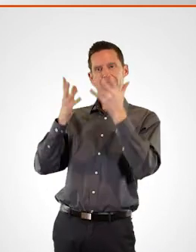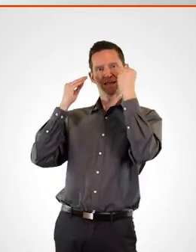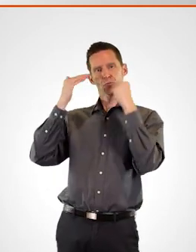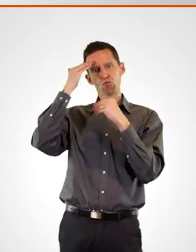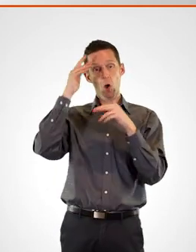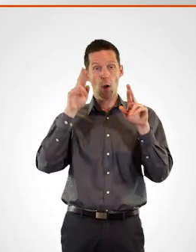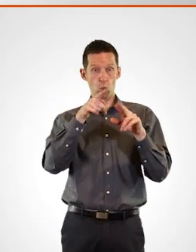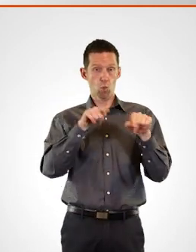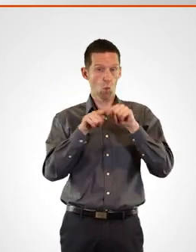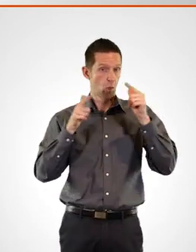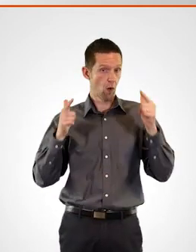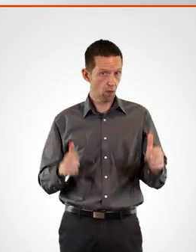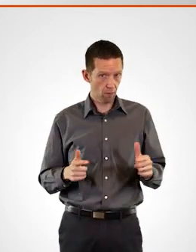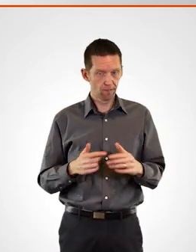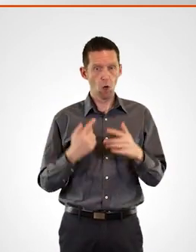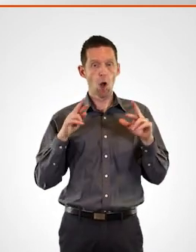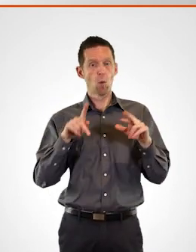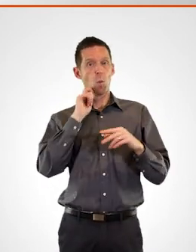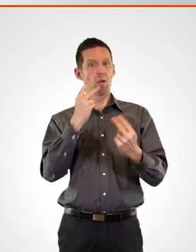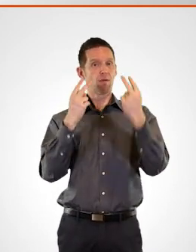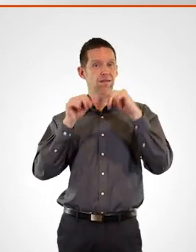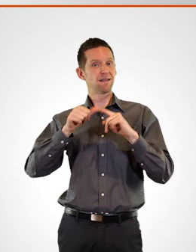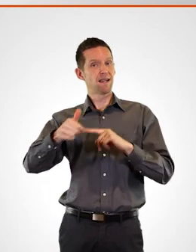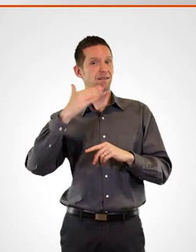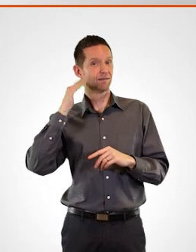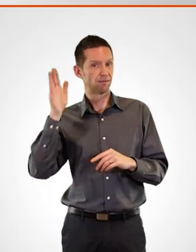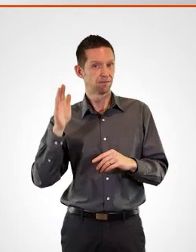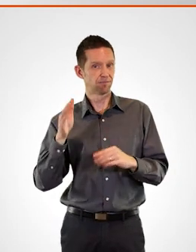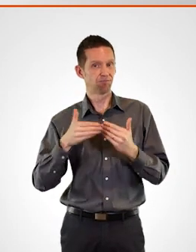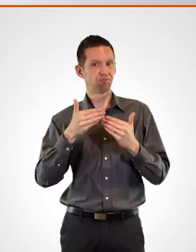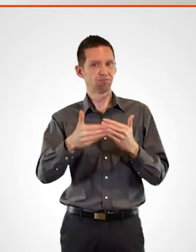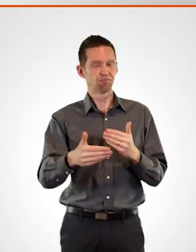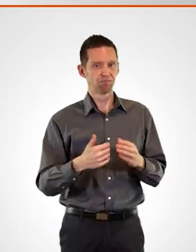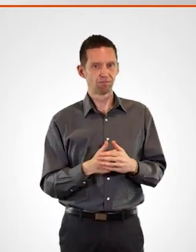I hope that you got a lot of information and I hope that you'll join me for the next session that's upcoming, evidence-based practices.